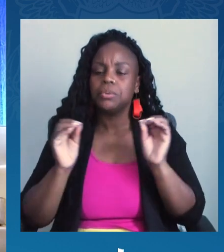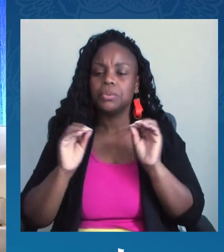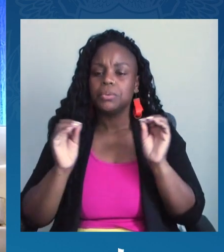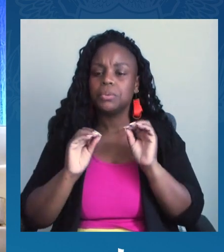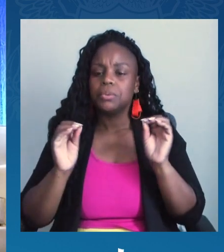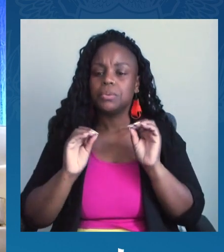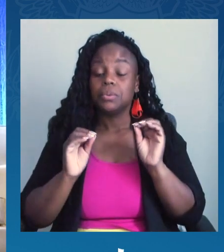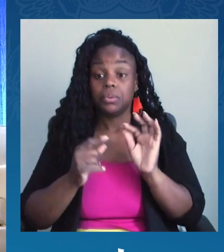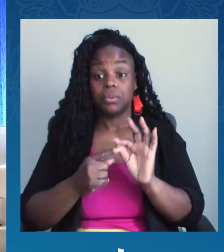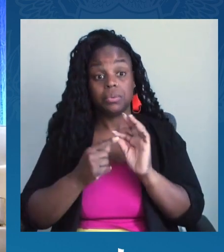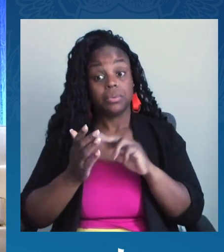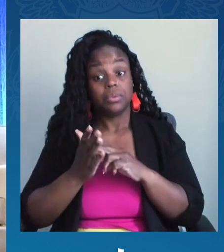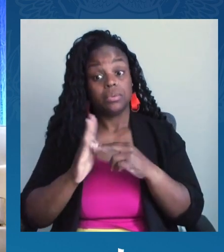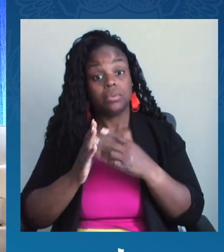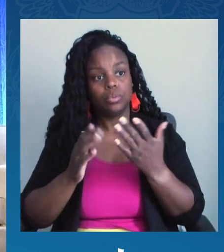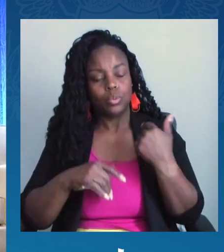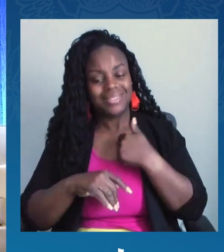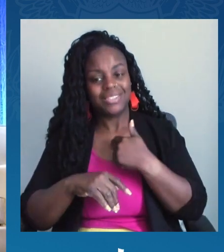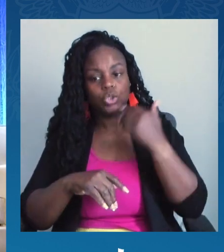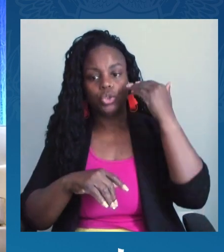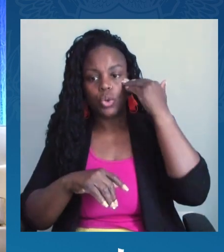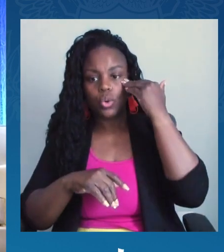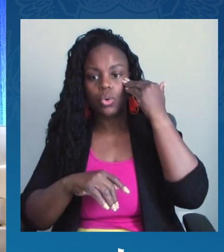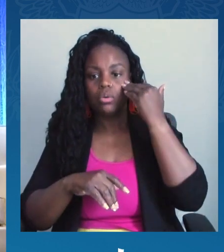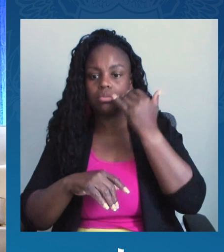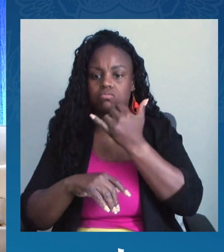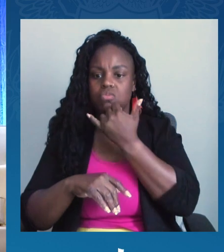are just flat out wrong, insists rape.